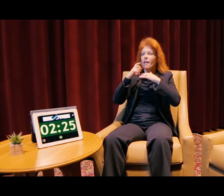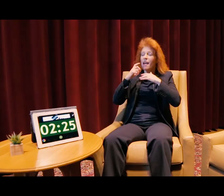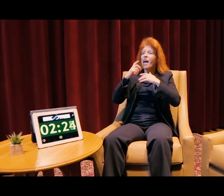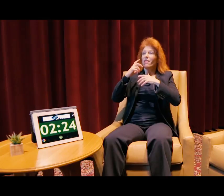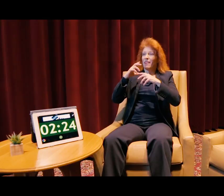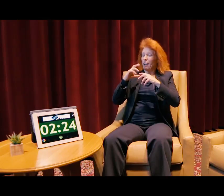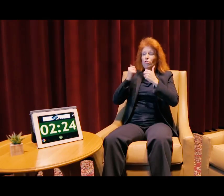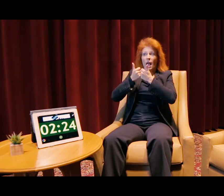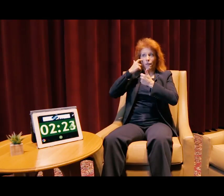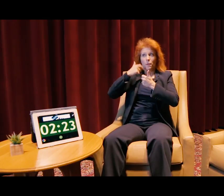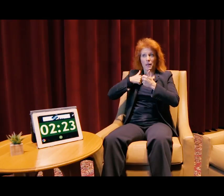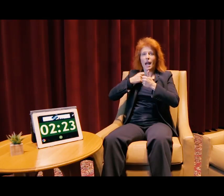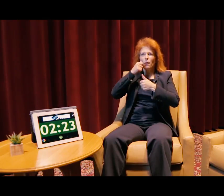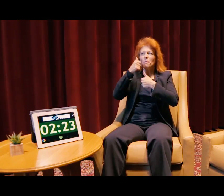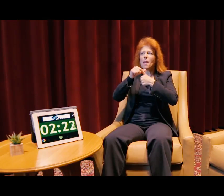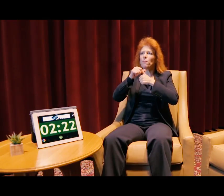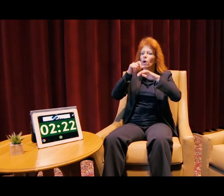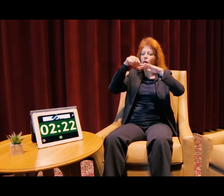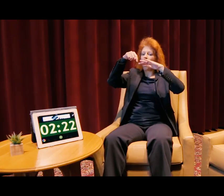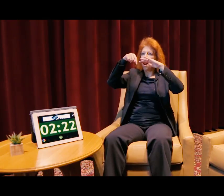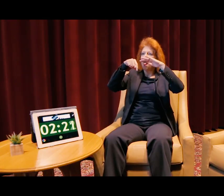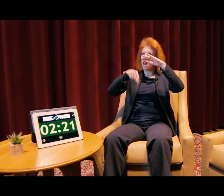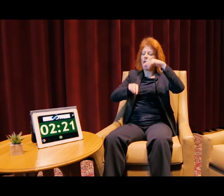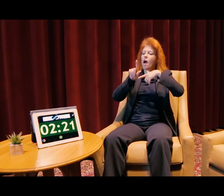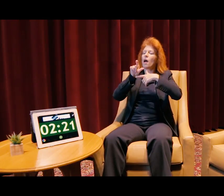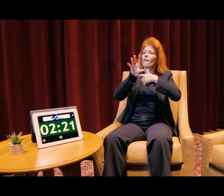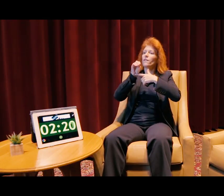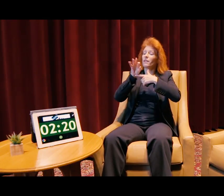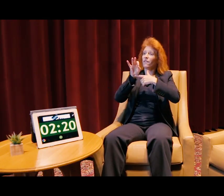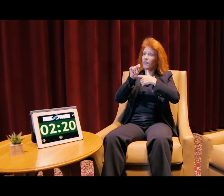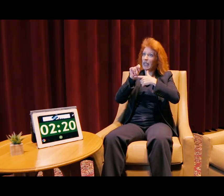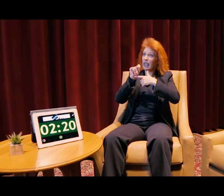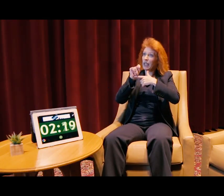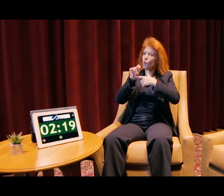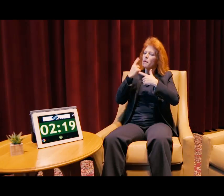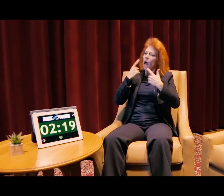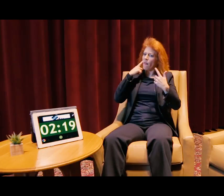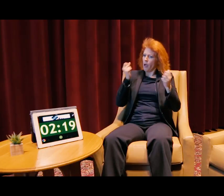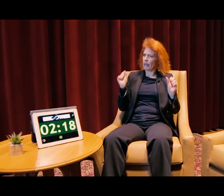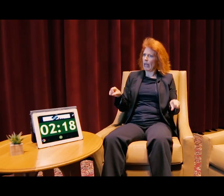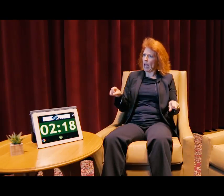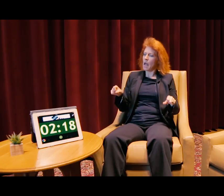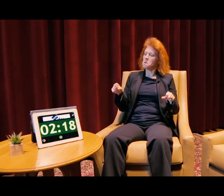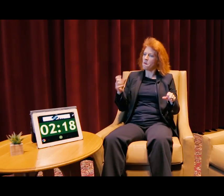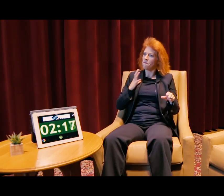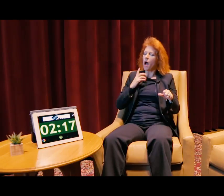And I'll never forget, I went down 150 feet when I could because you could, and then came up and realized